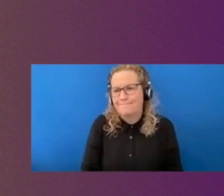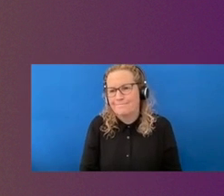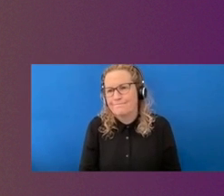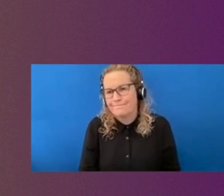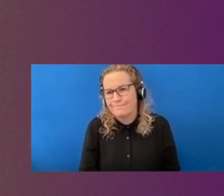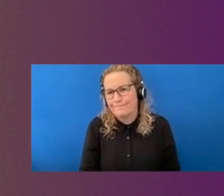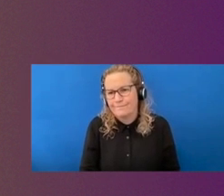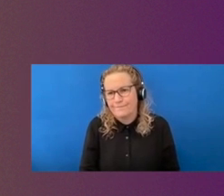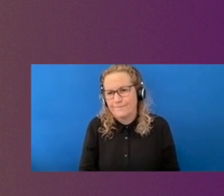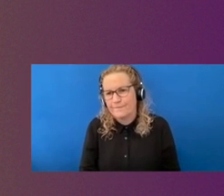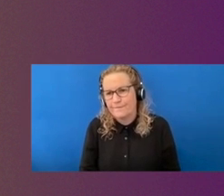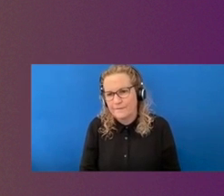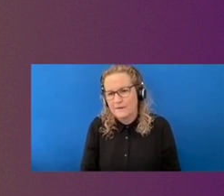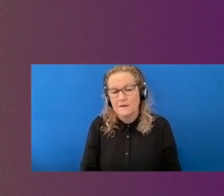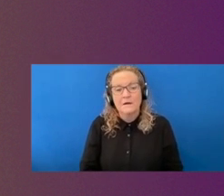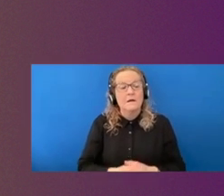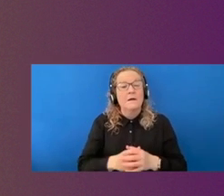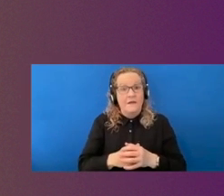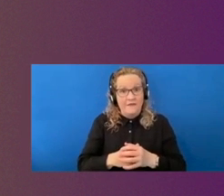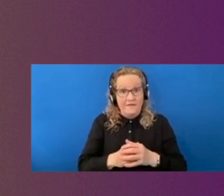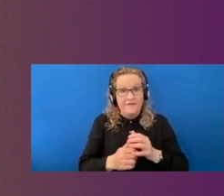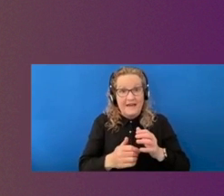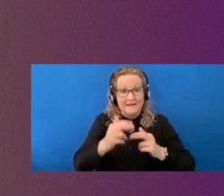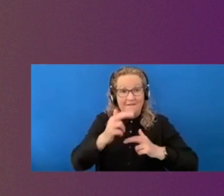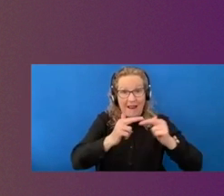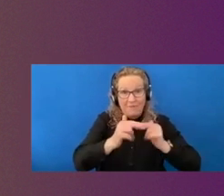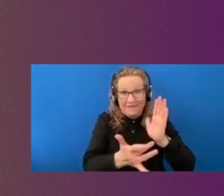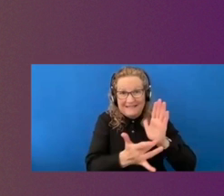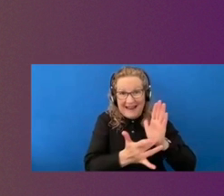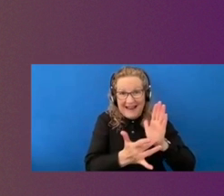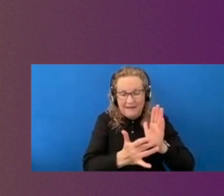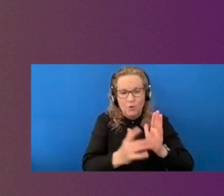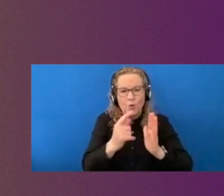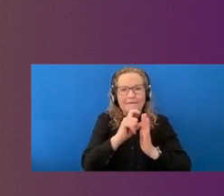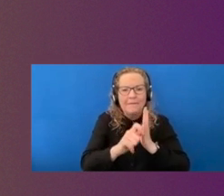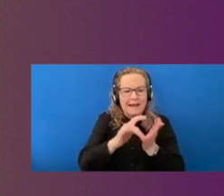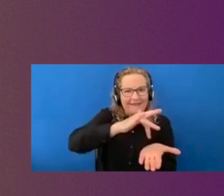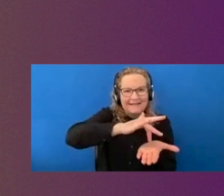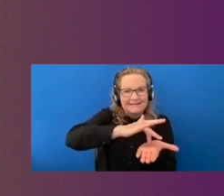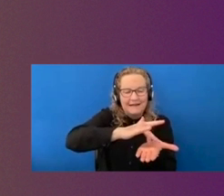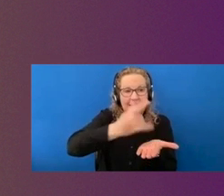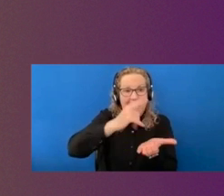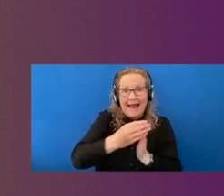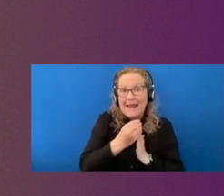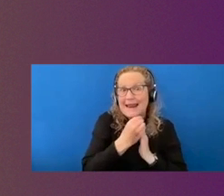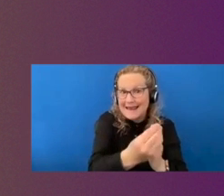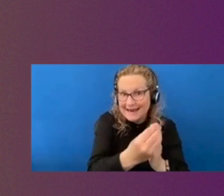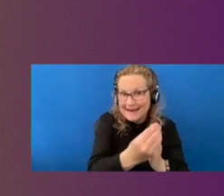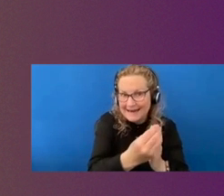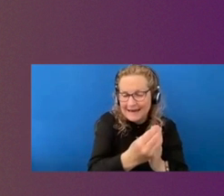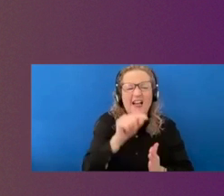disabilities at the centre and in the lead I think all of that tech will make a real tangible impact